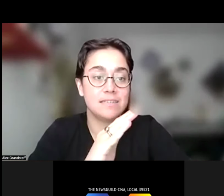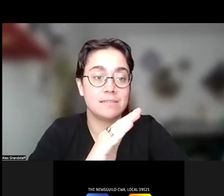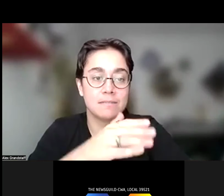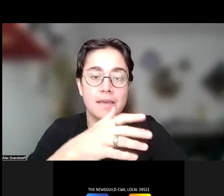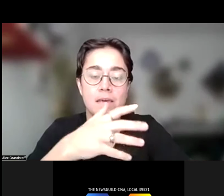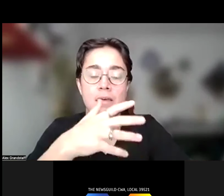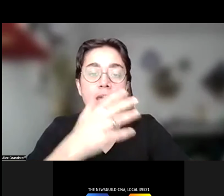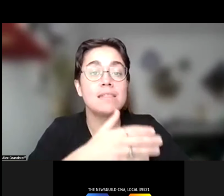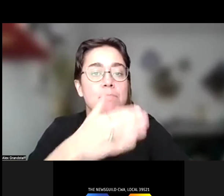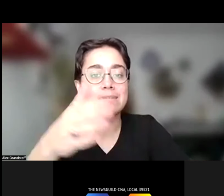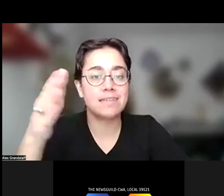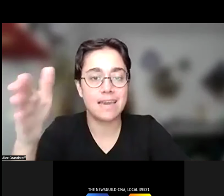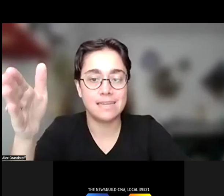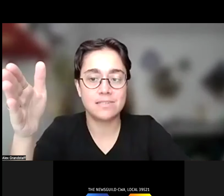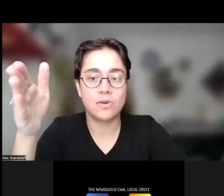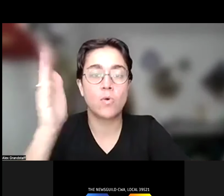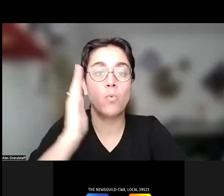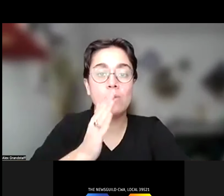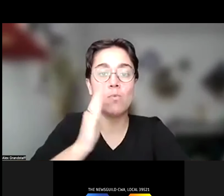terms of policy work. So, it is all